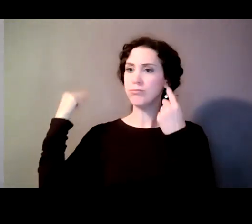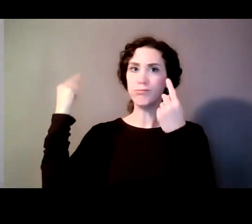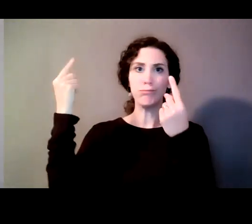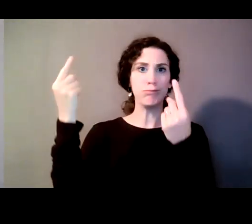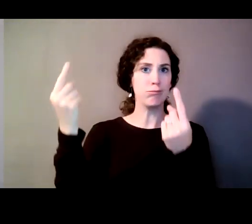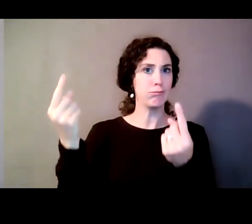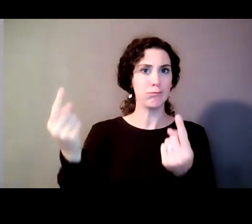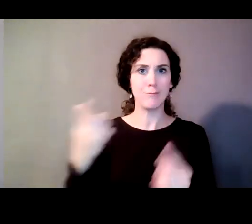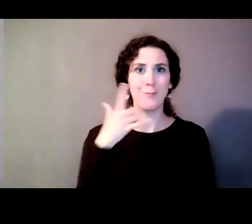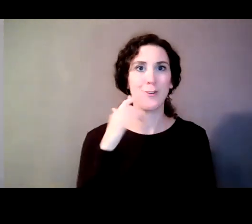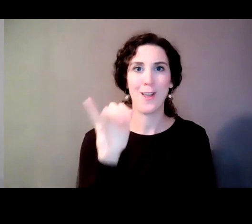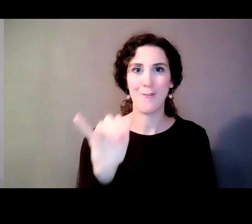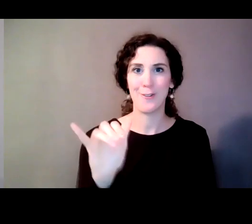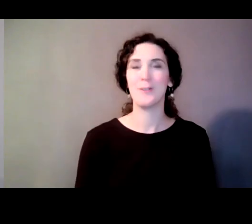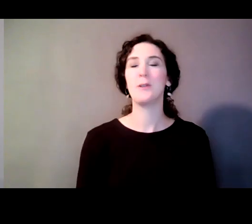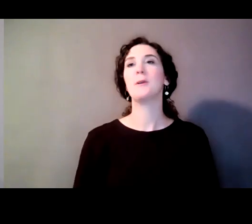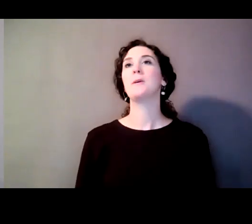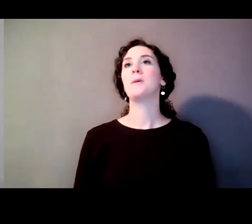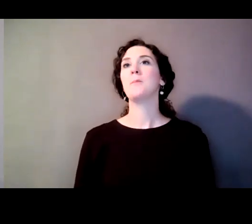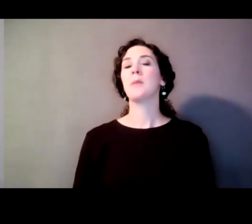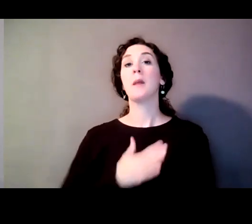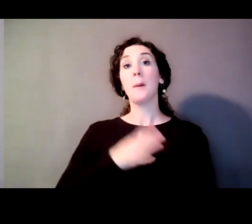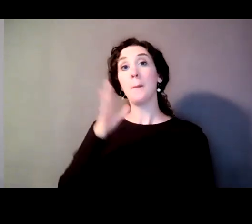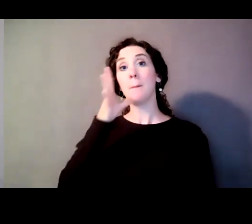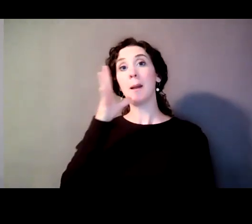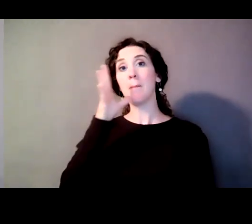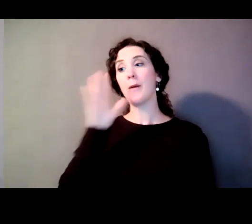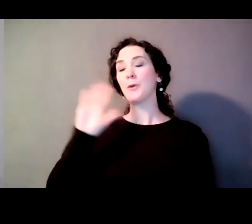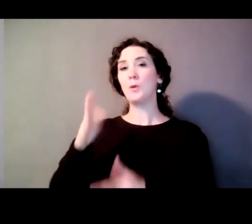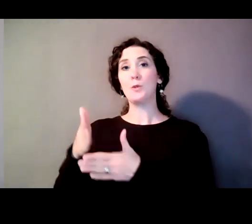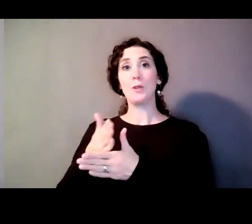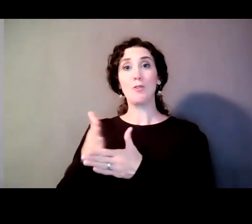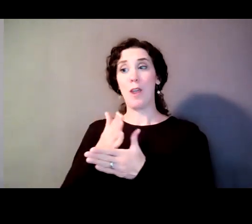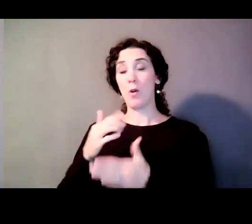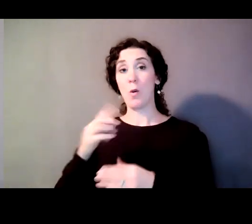and in fact my mother use to share that as a child I asked for coffee